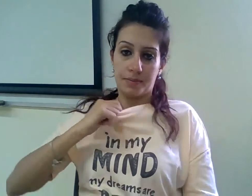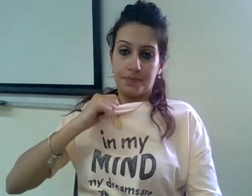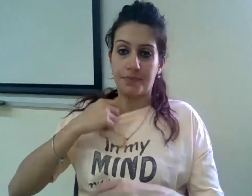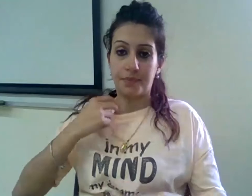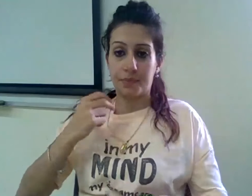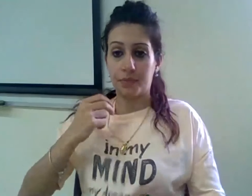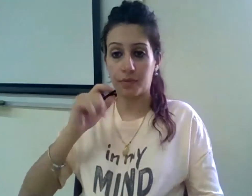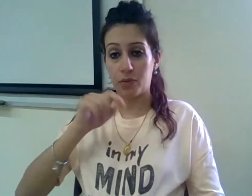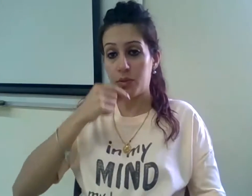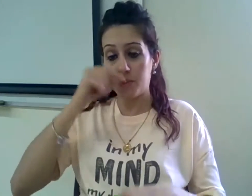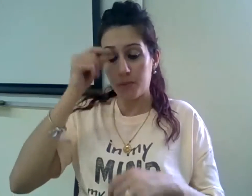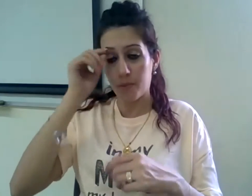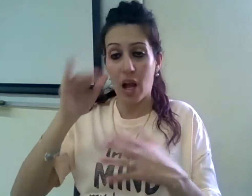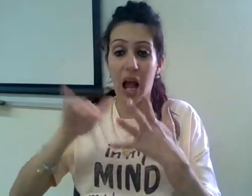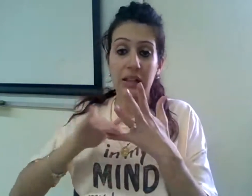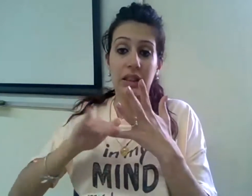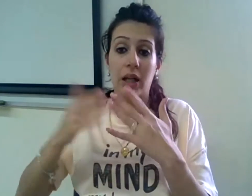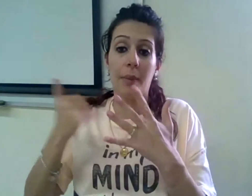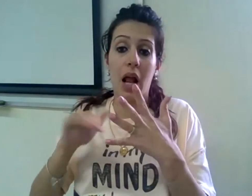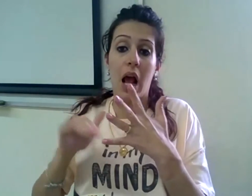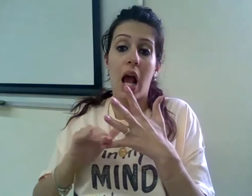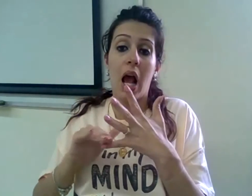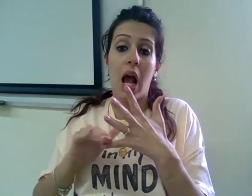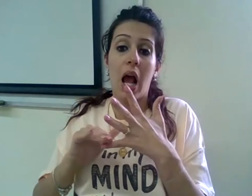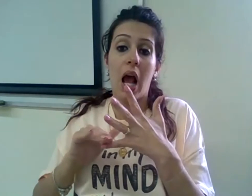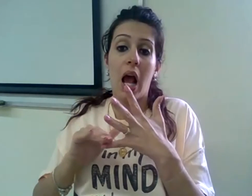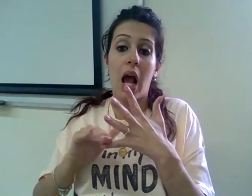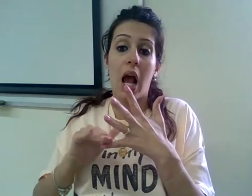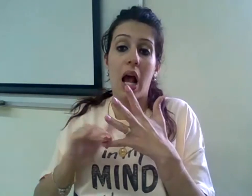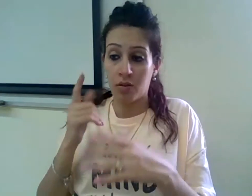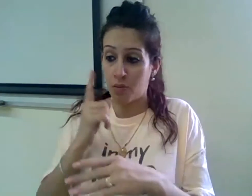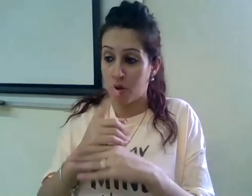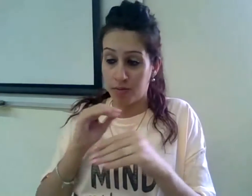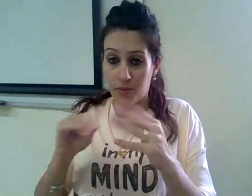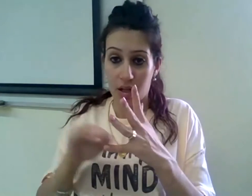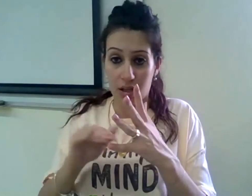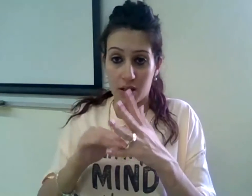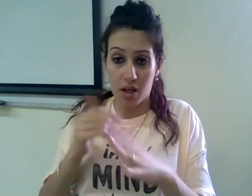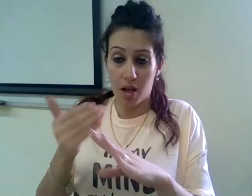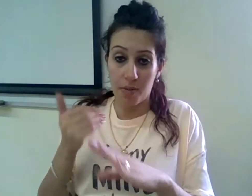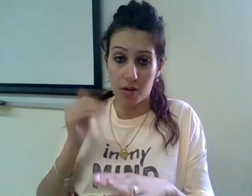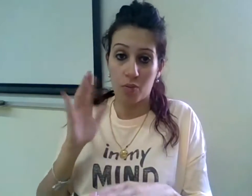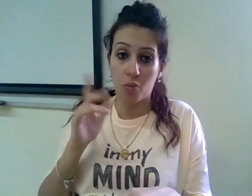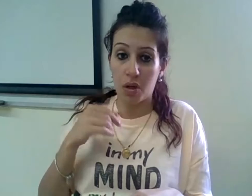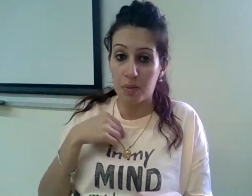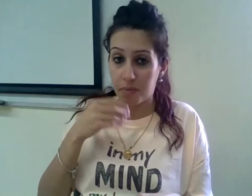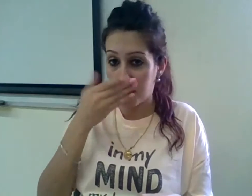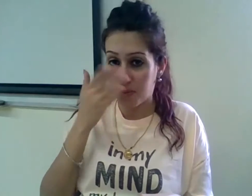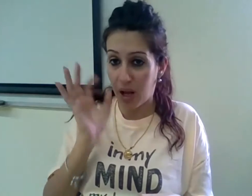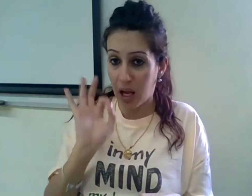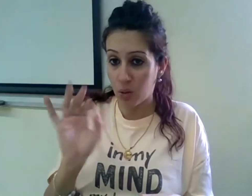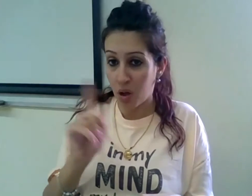And I can speak from my personal experience because in Hungary, between 1995 and 1998,